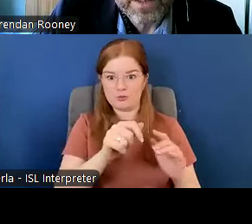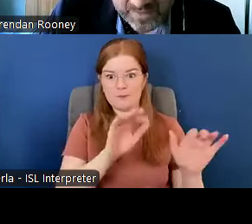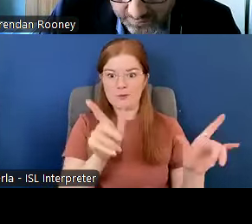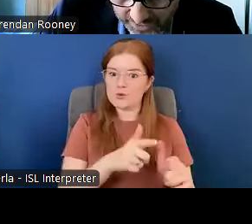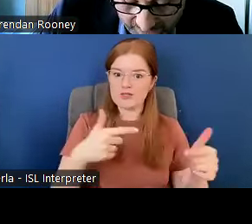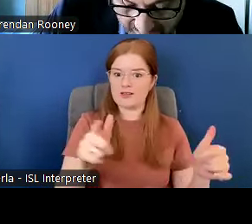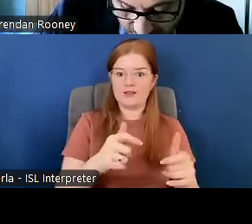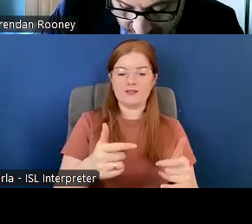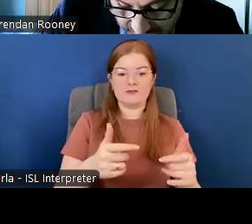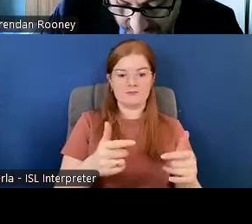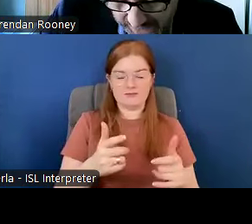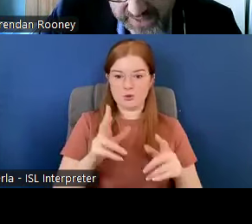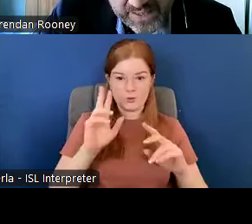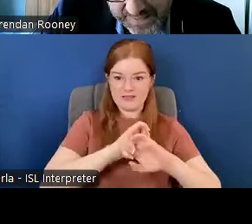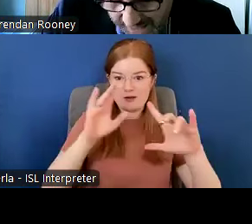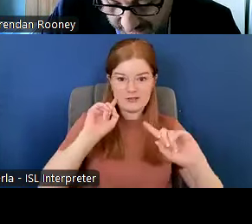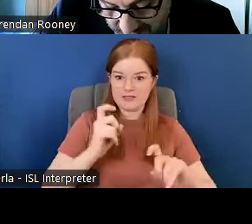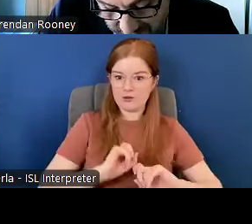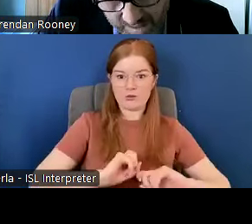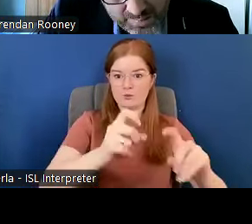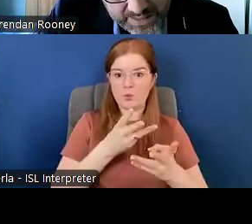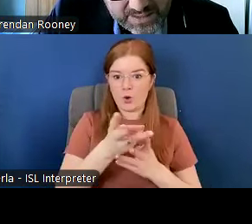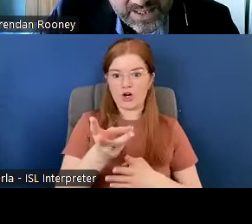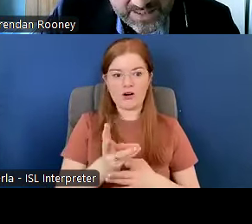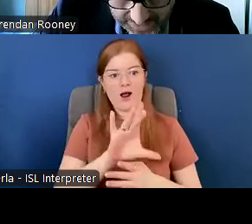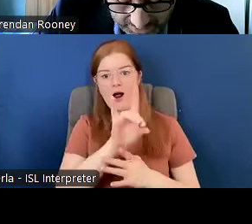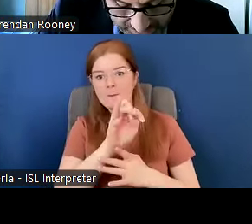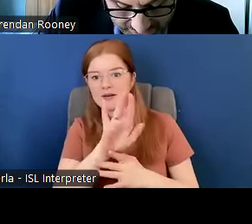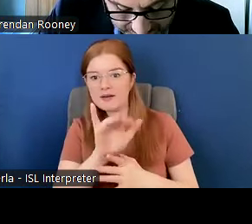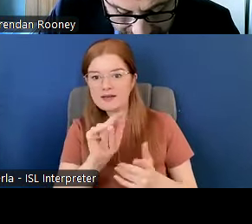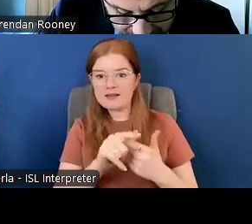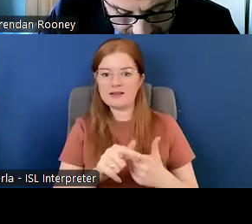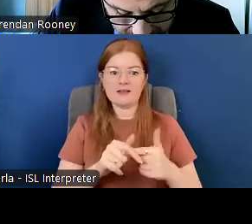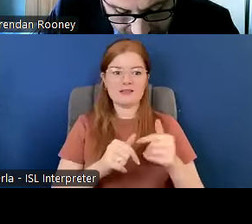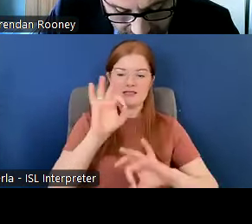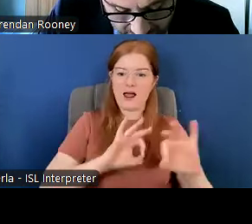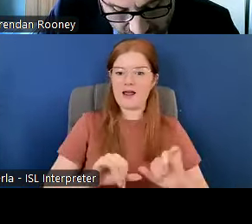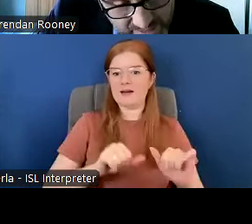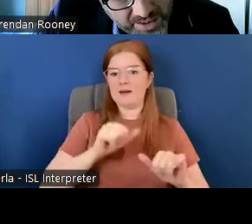discernible throughout her work in its cadences, harmonies and syncopation. Jellett